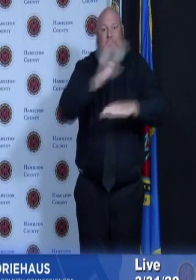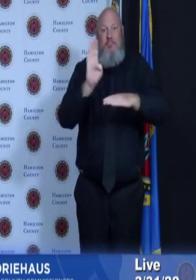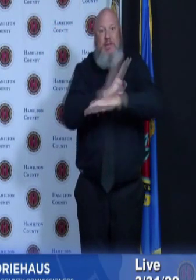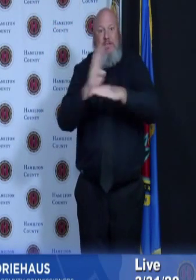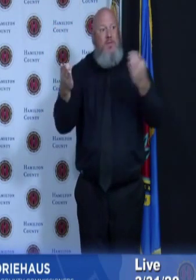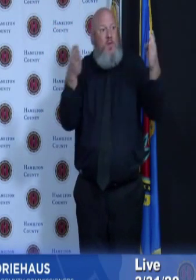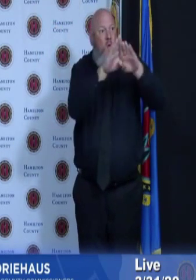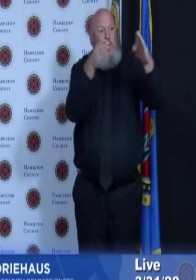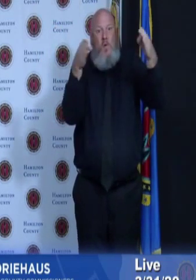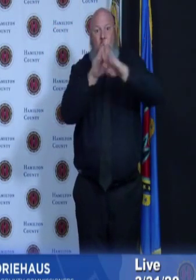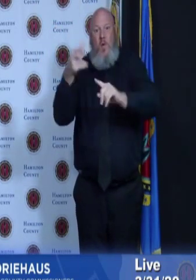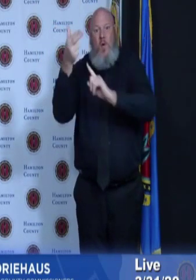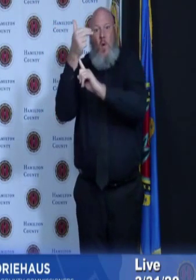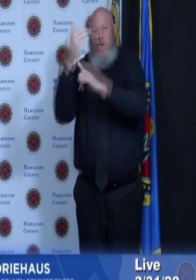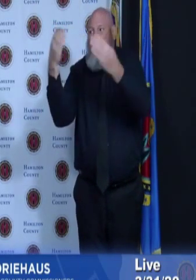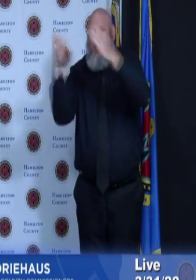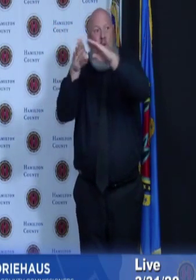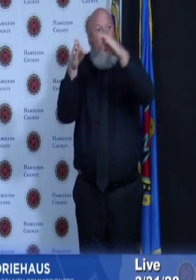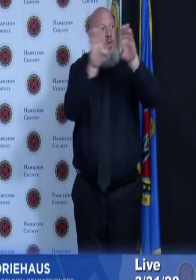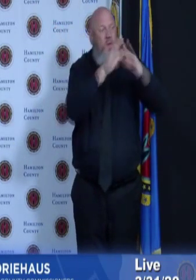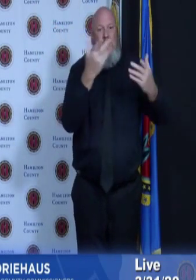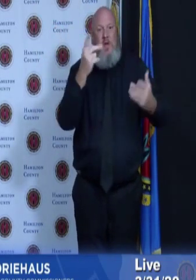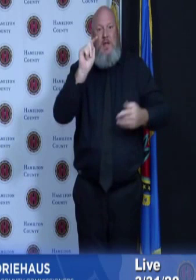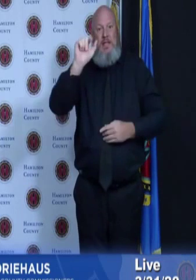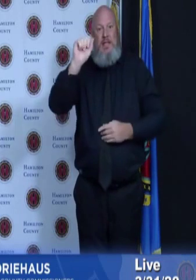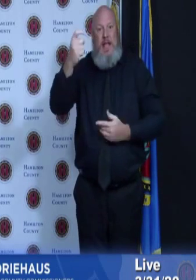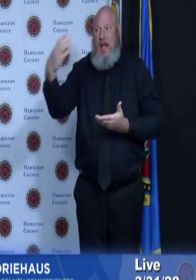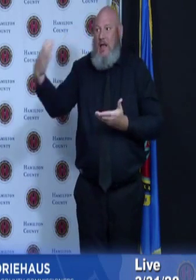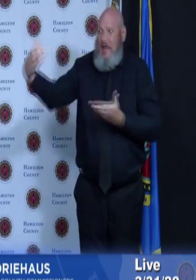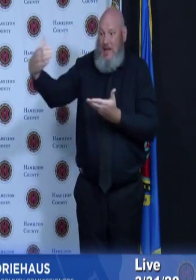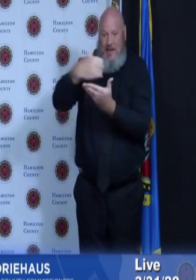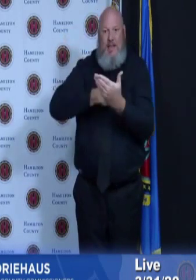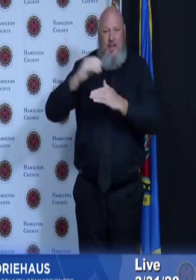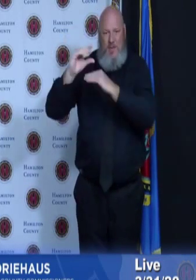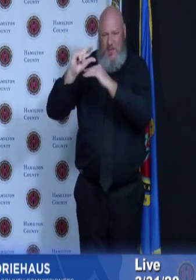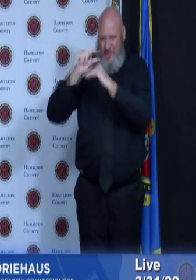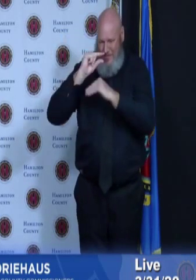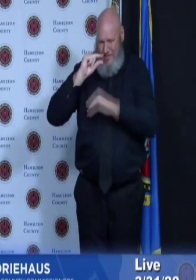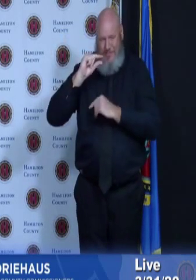reduction strategies to keep the county fiscally solvent during this crisis to